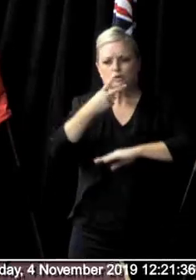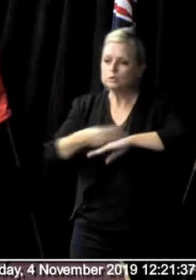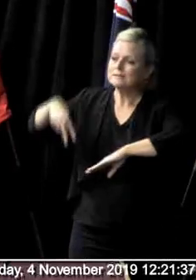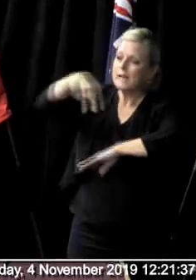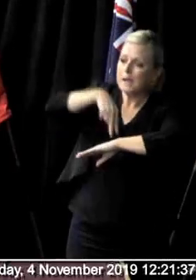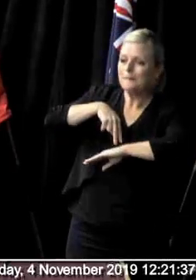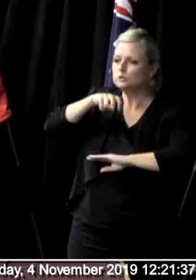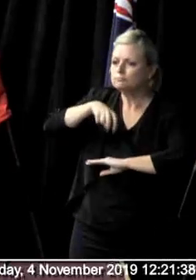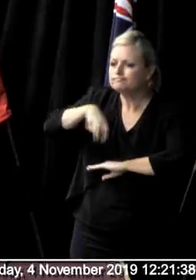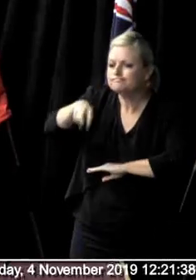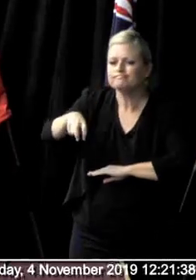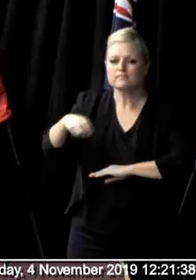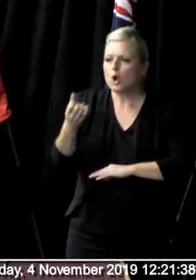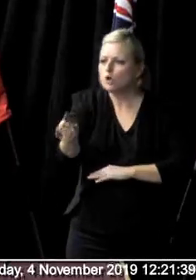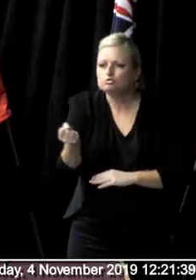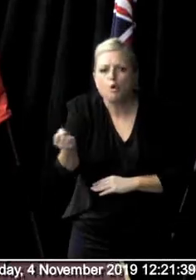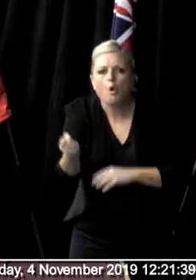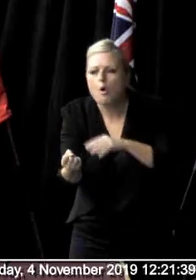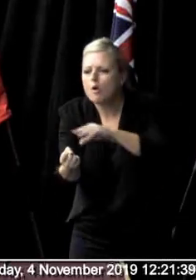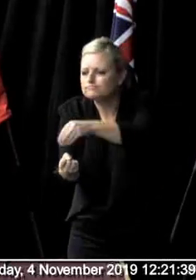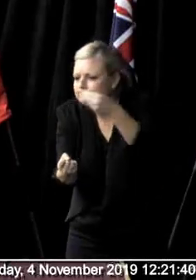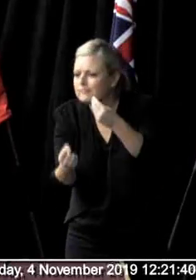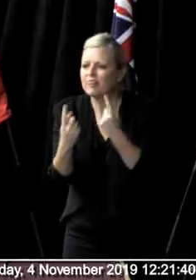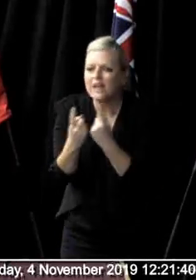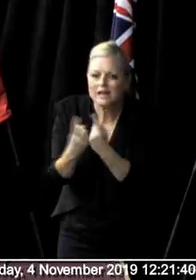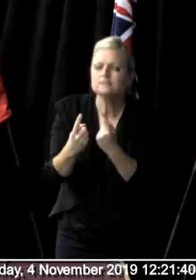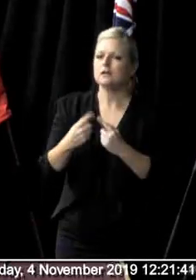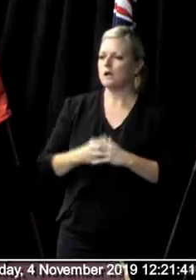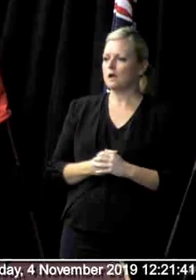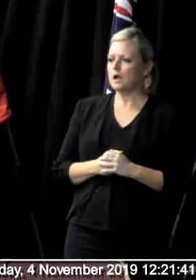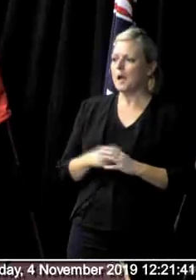where all her material was stored, the teacher would scream at her,